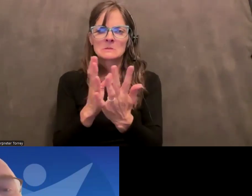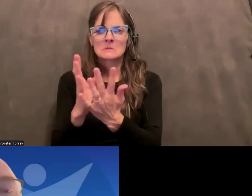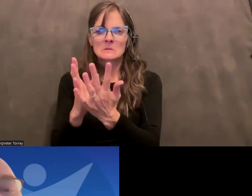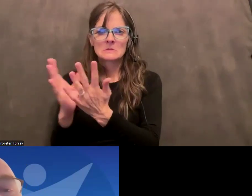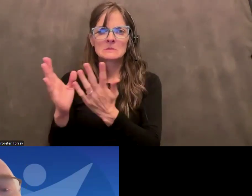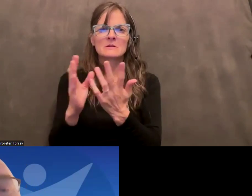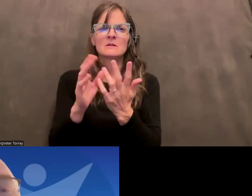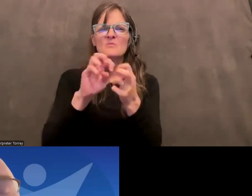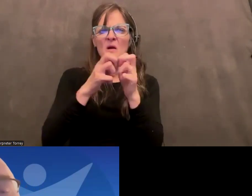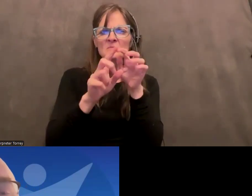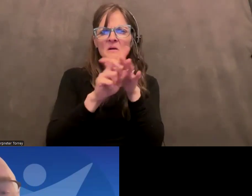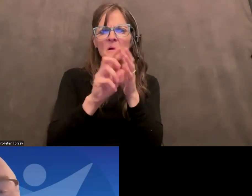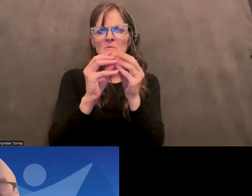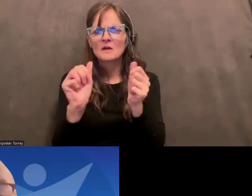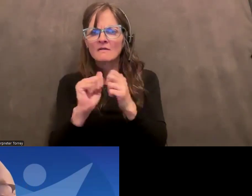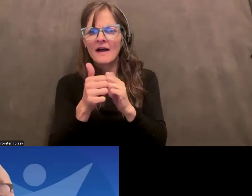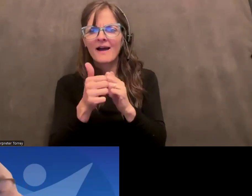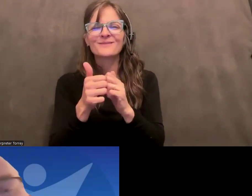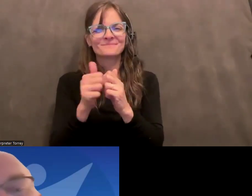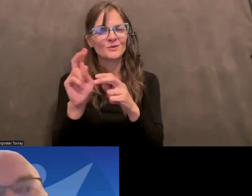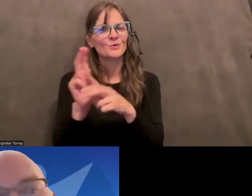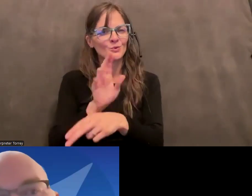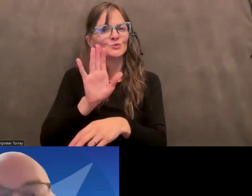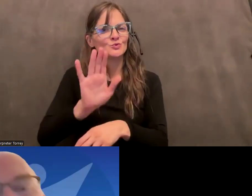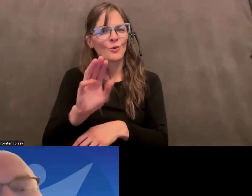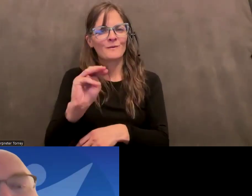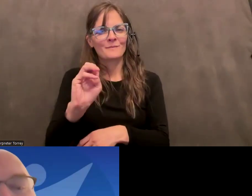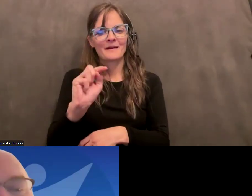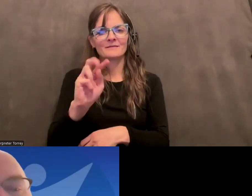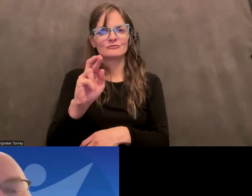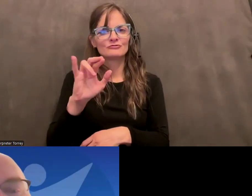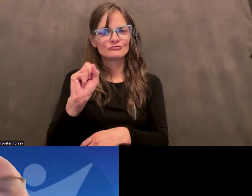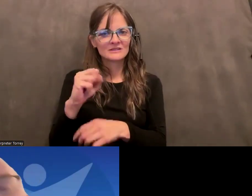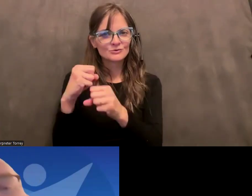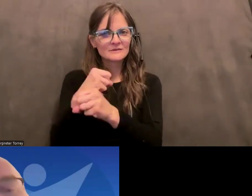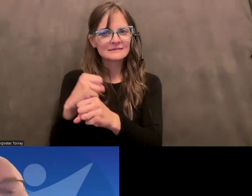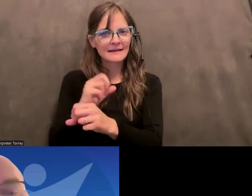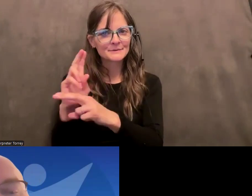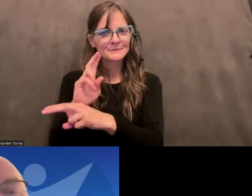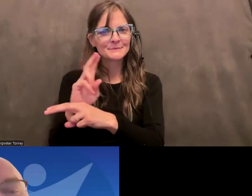because you want to be able to prove the point that the investment in marketing